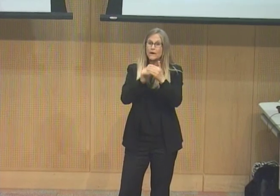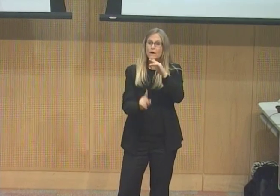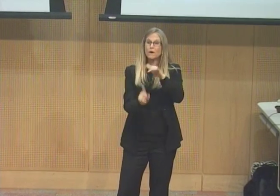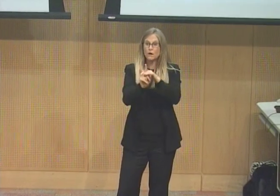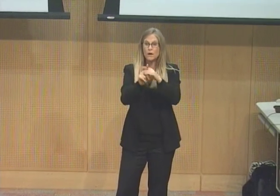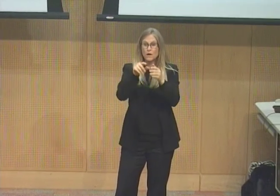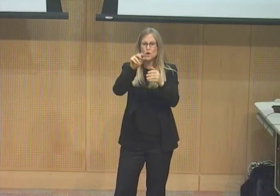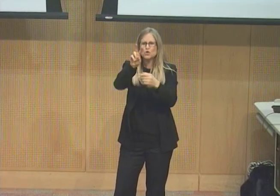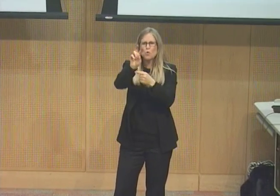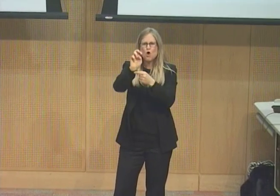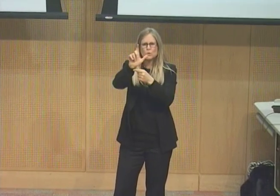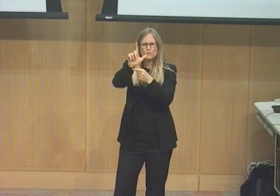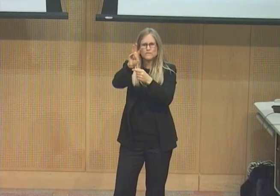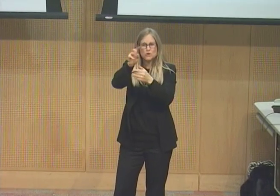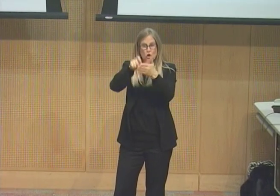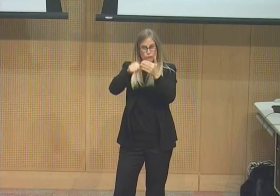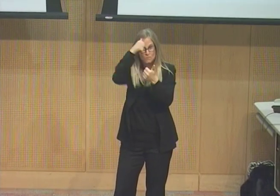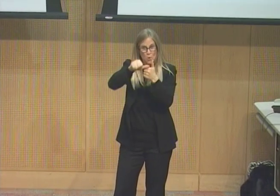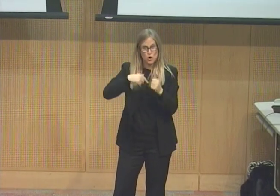That's interesting.